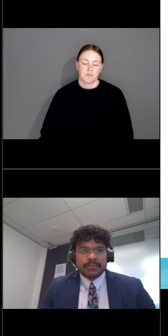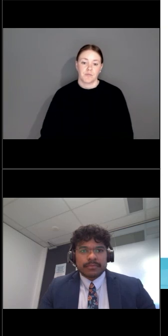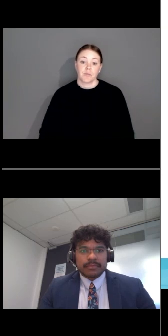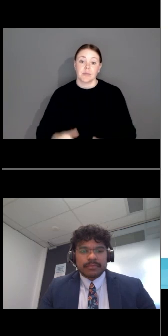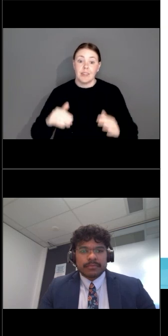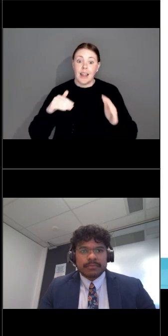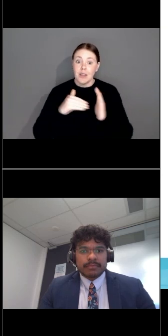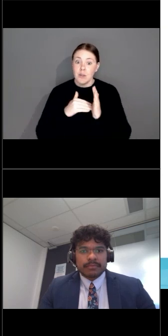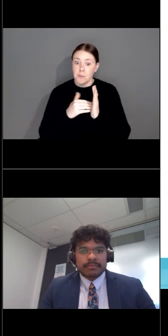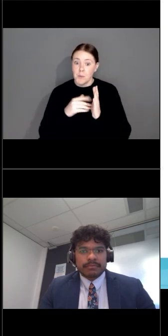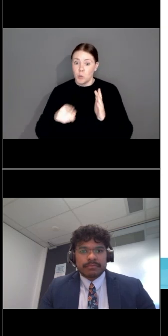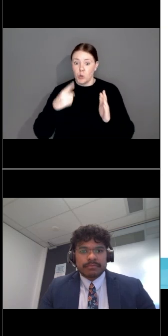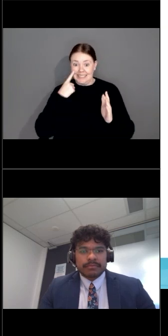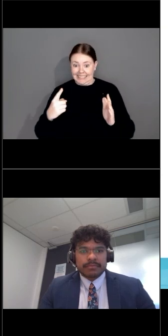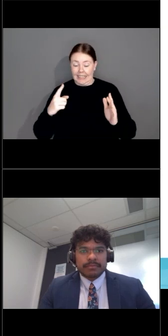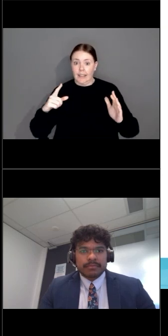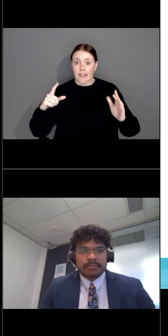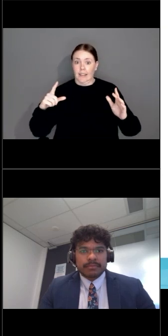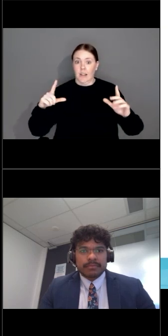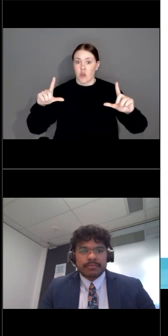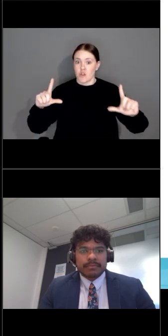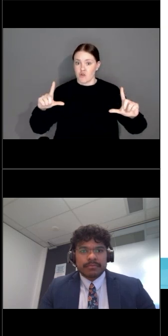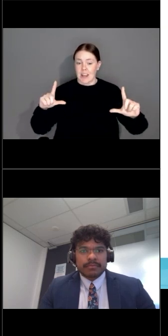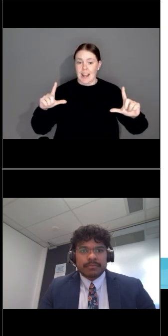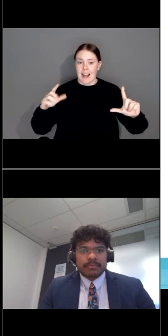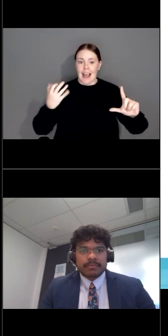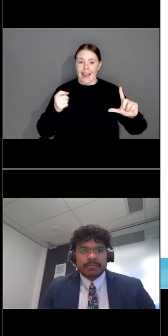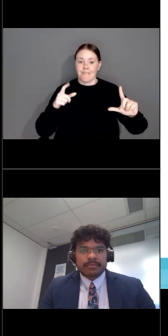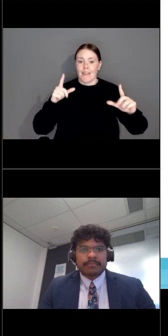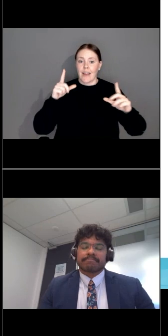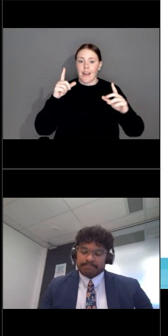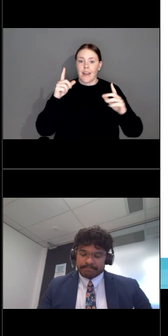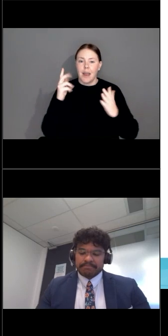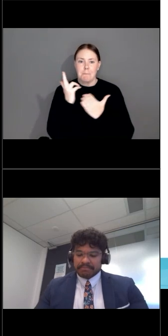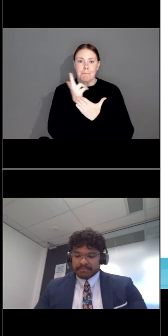side of the cards but on the reverse side there's some plain language information that might be a